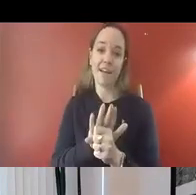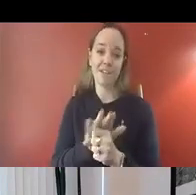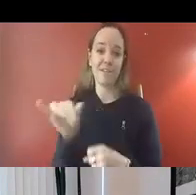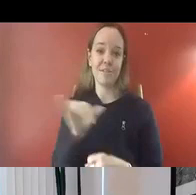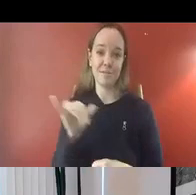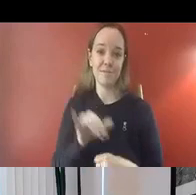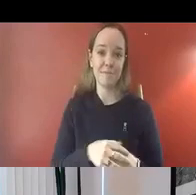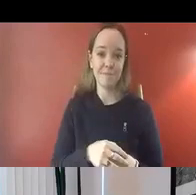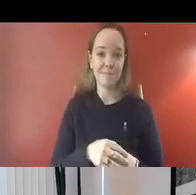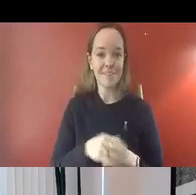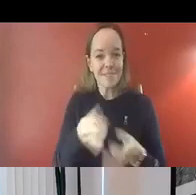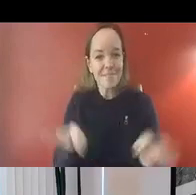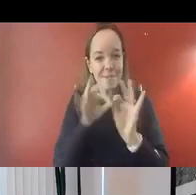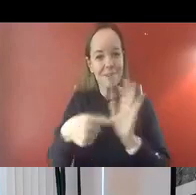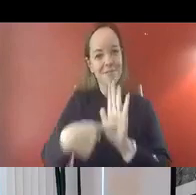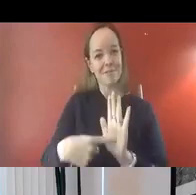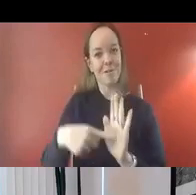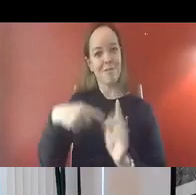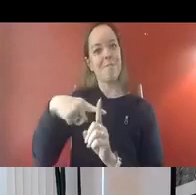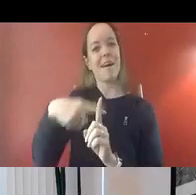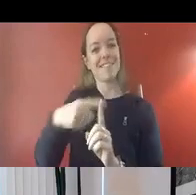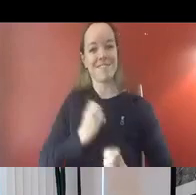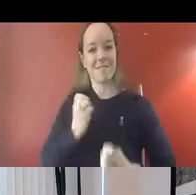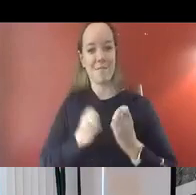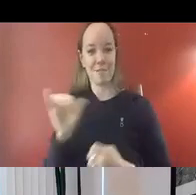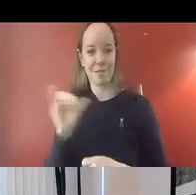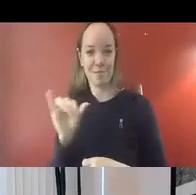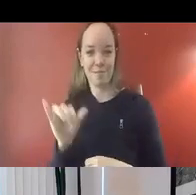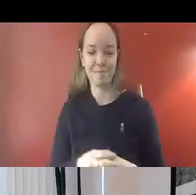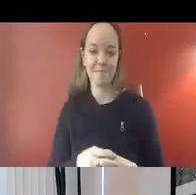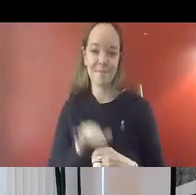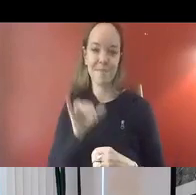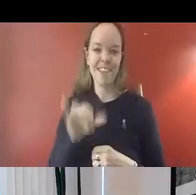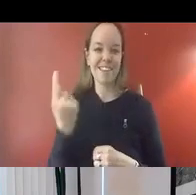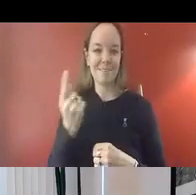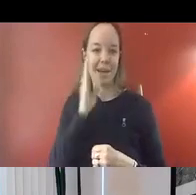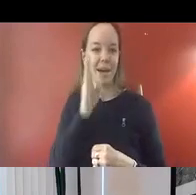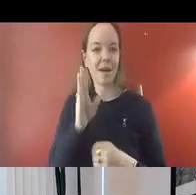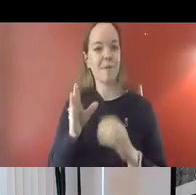positive and that's something that I'm So it's important to highlight the going to focus on moving forward as well. positive and that's something that I'm